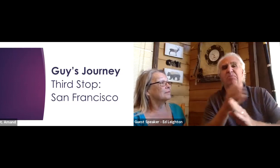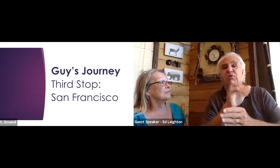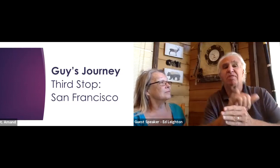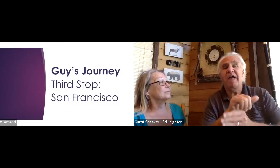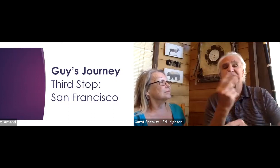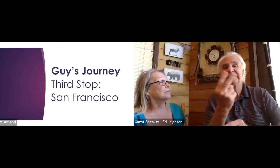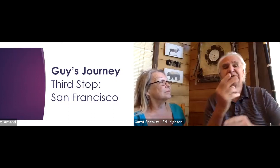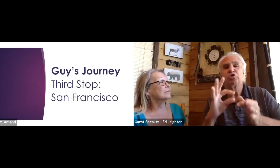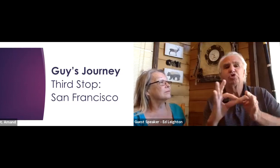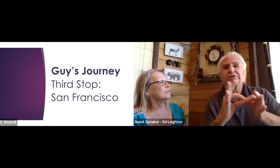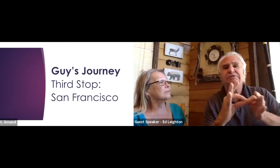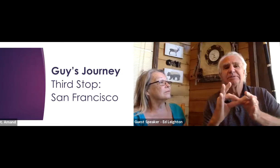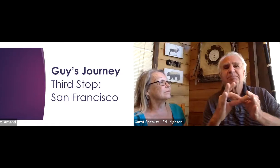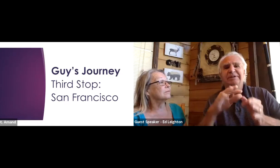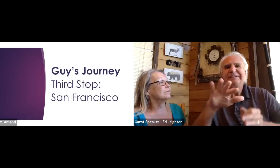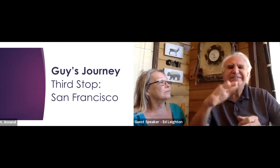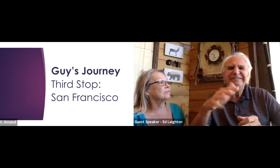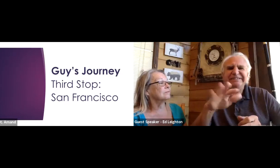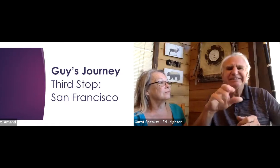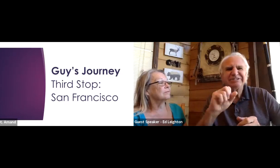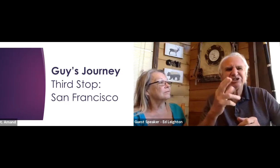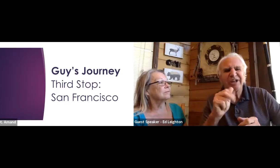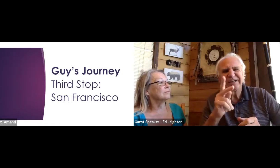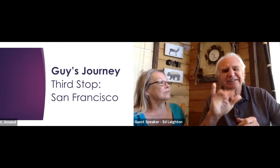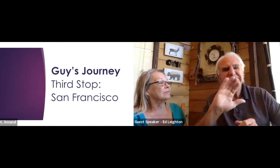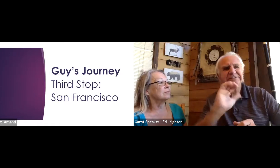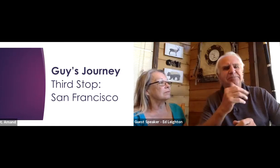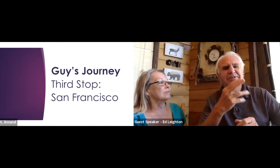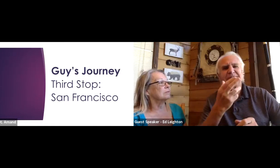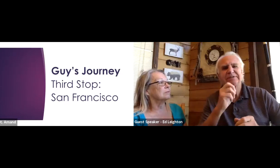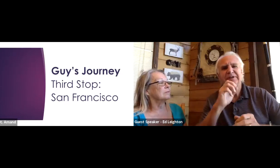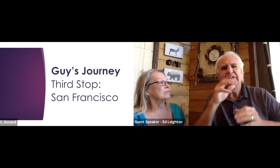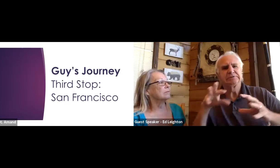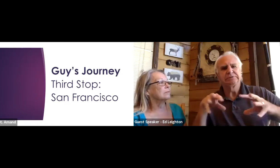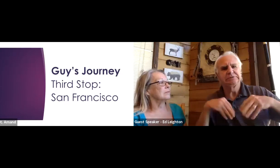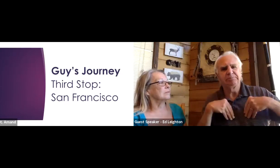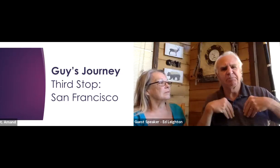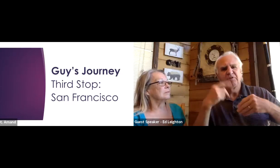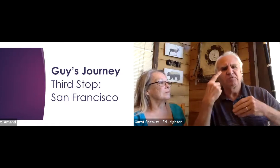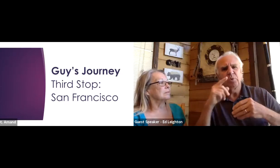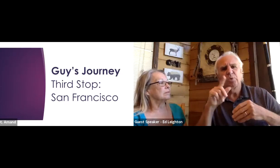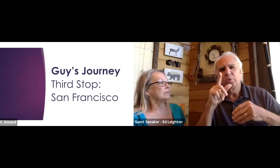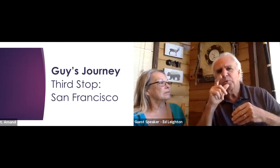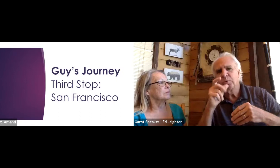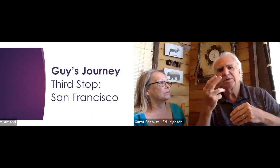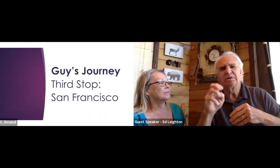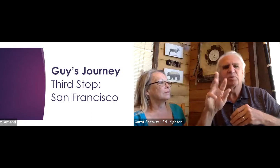His father actually came to Washington, DC, but their relationship